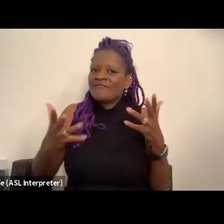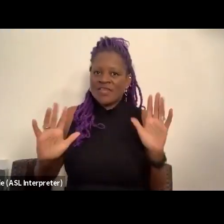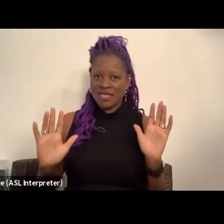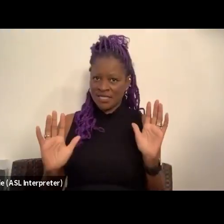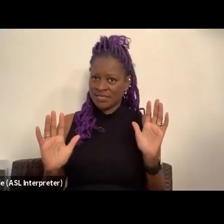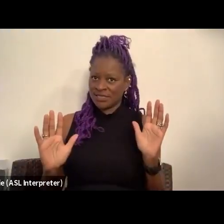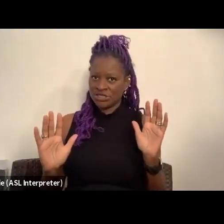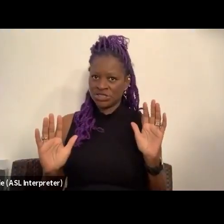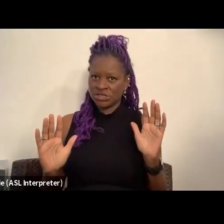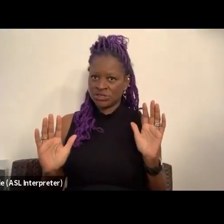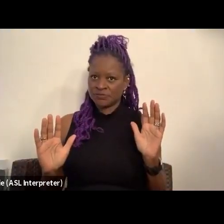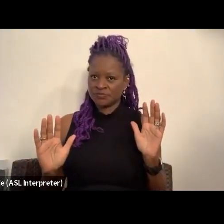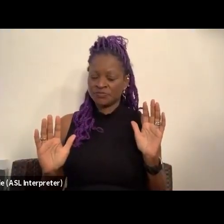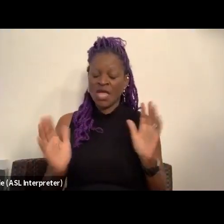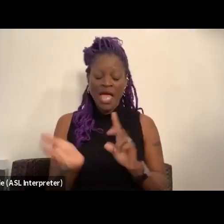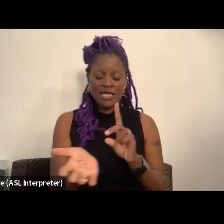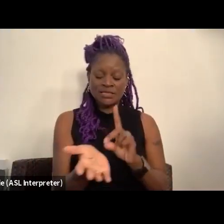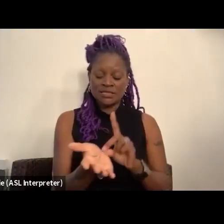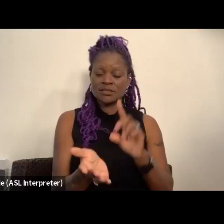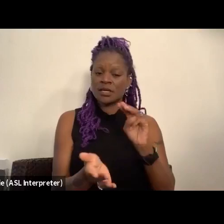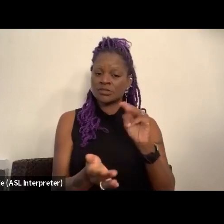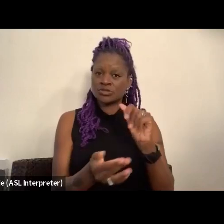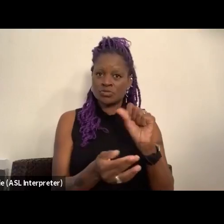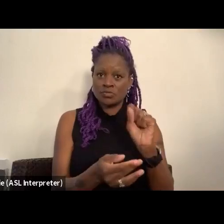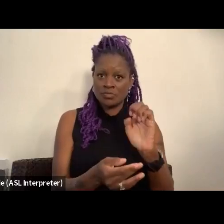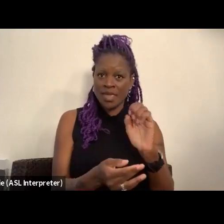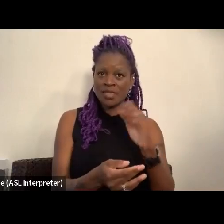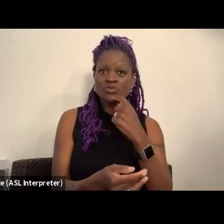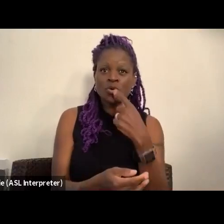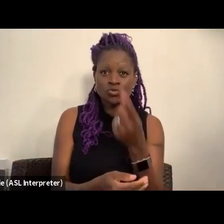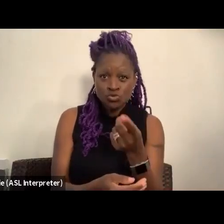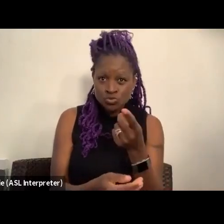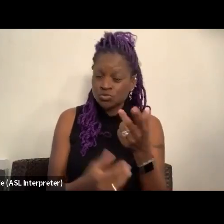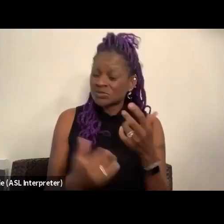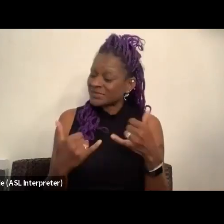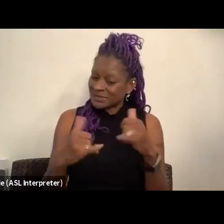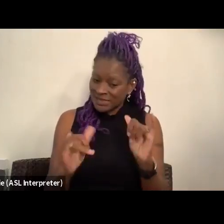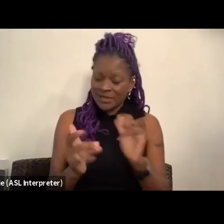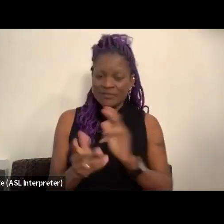As doctora Mase mentioned, we have to continue to be careful to prevent a surge in our community.